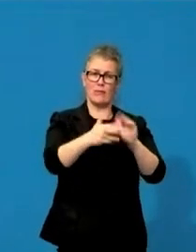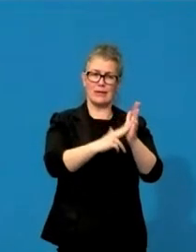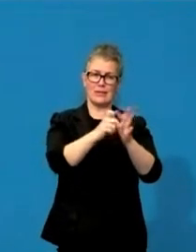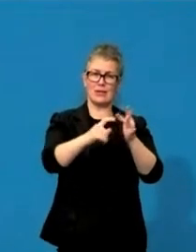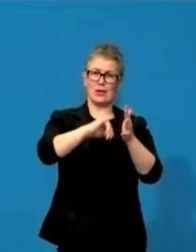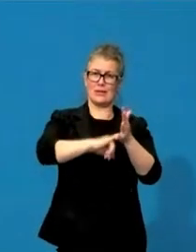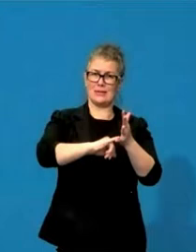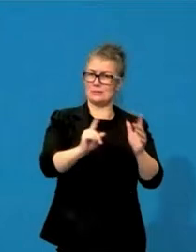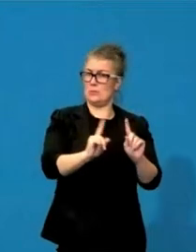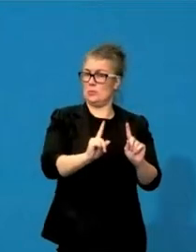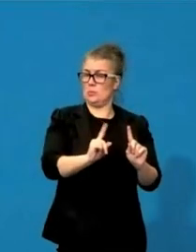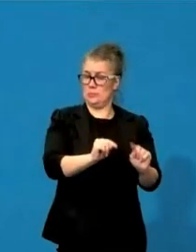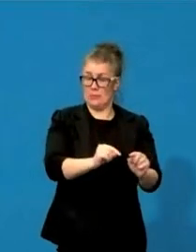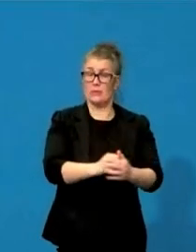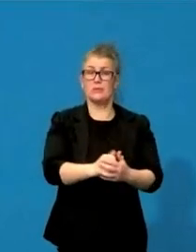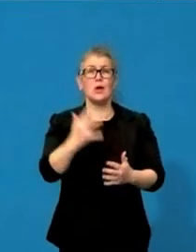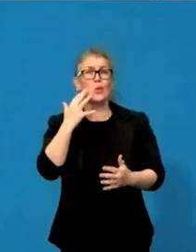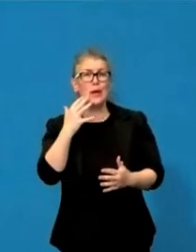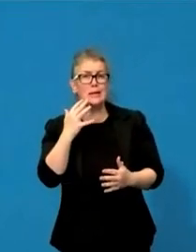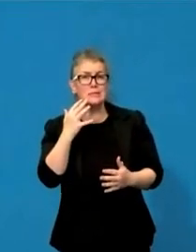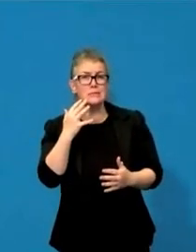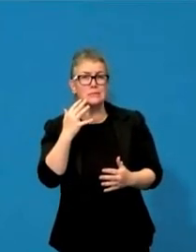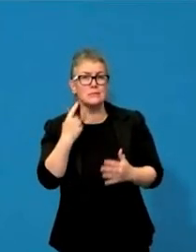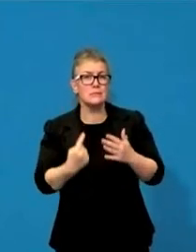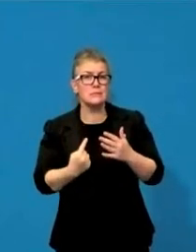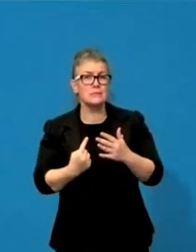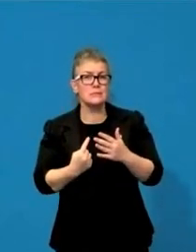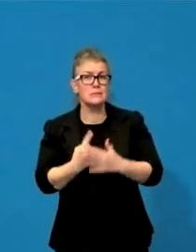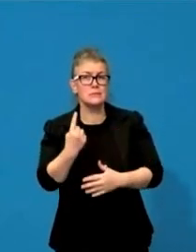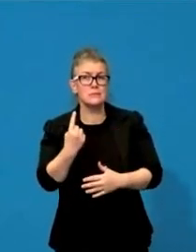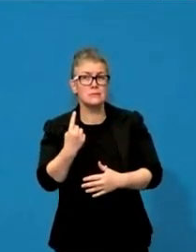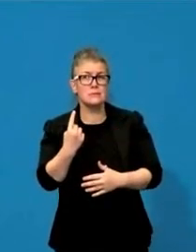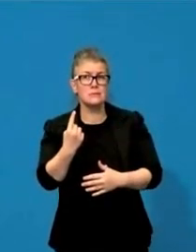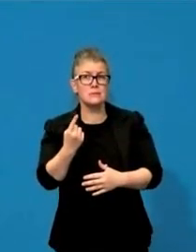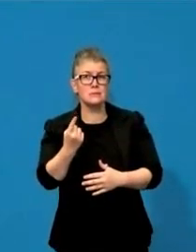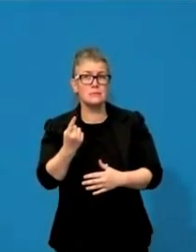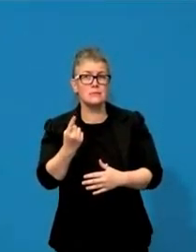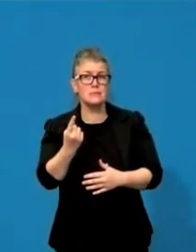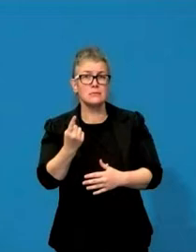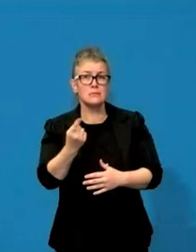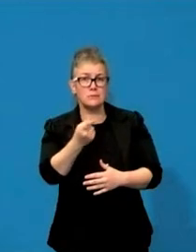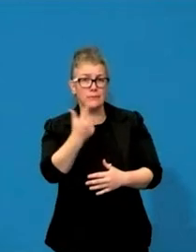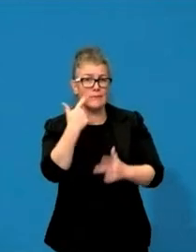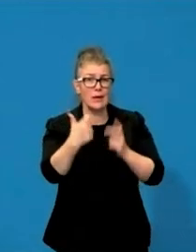So, when were you told that Bubbaboy had a disability or he got a diagnosis?